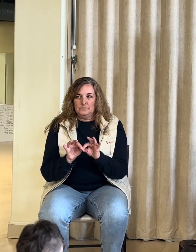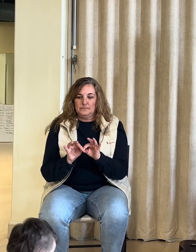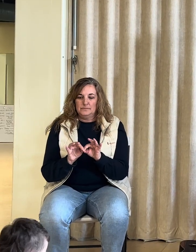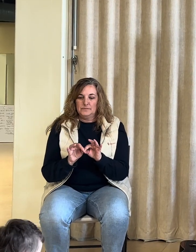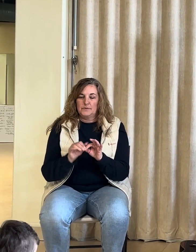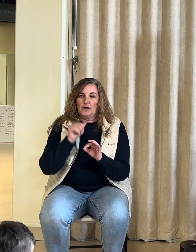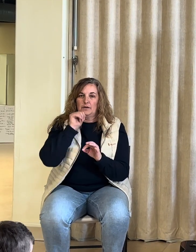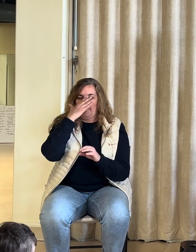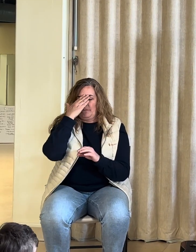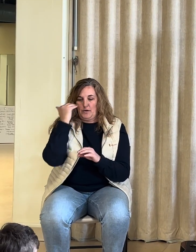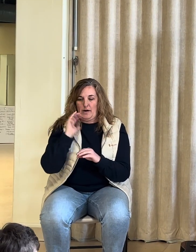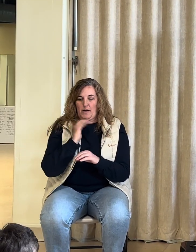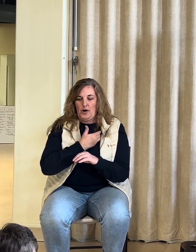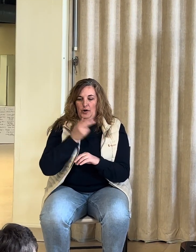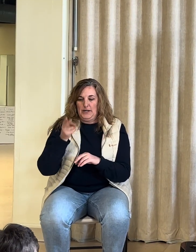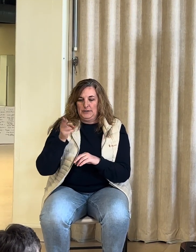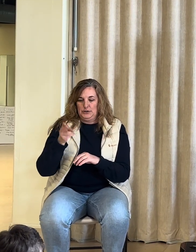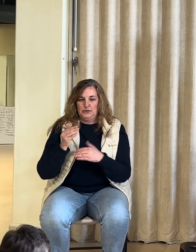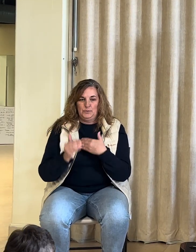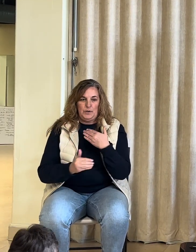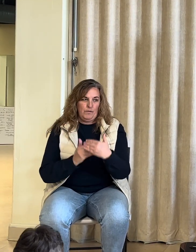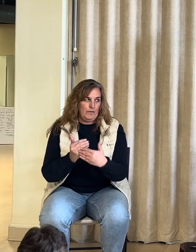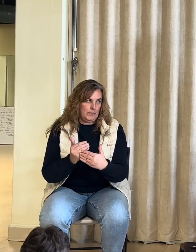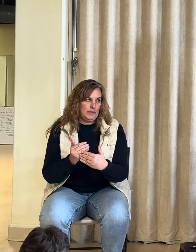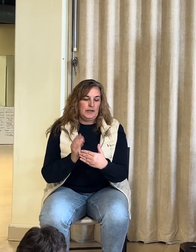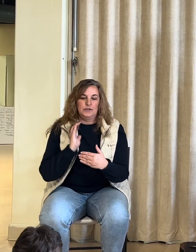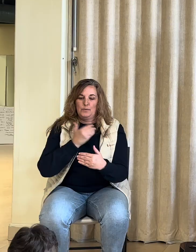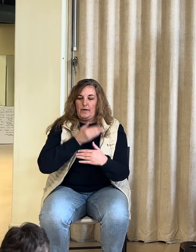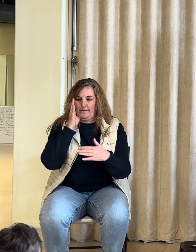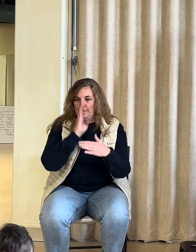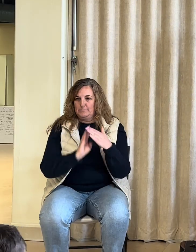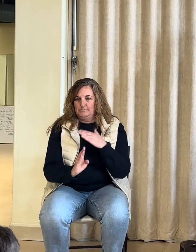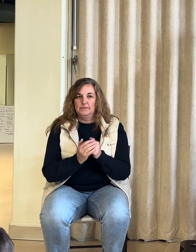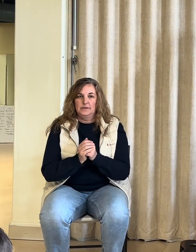forget our history as we move forward into our future. And I want to make sure